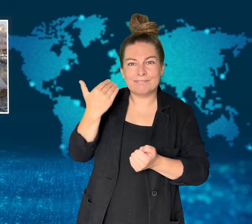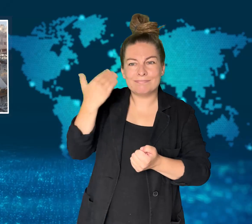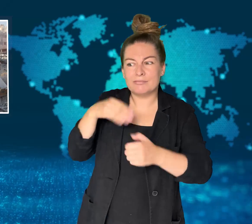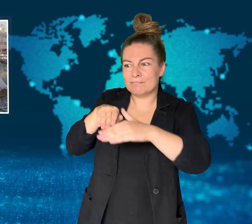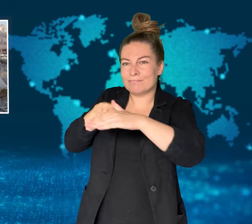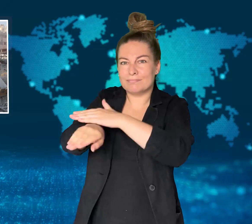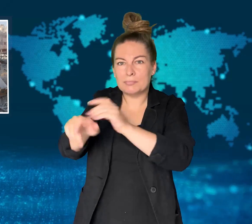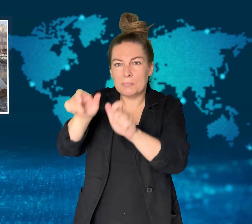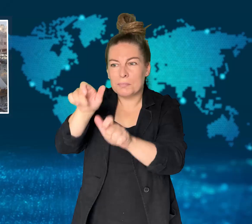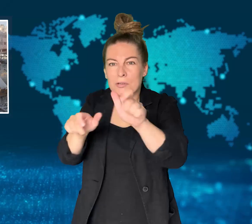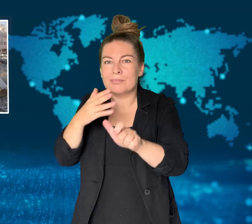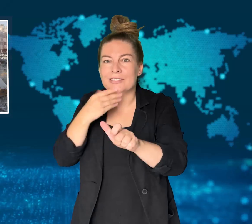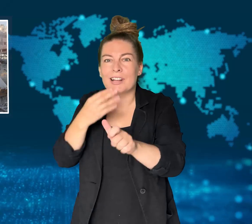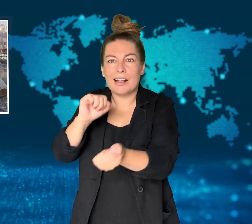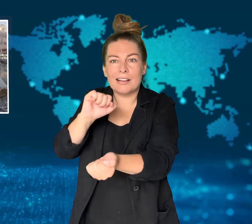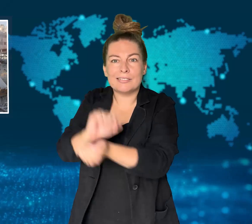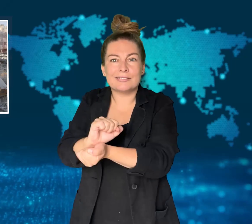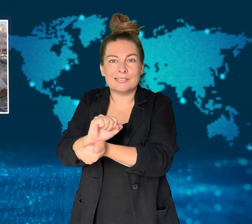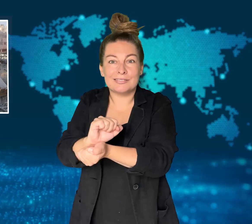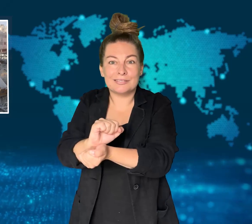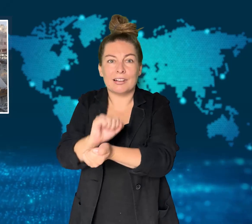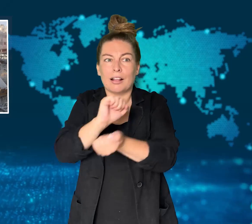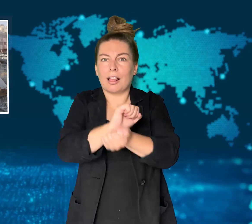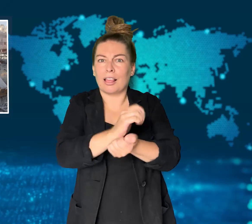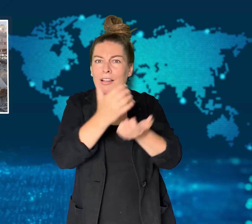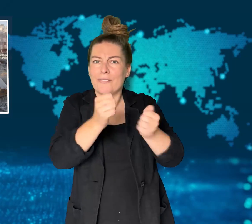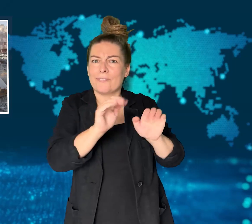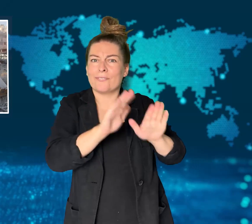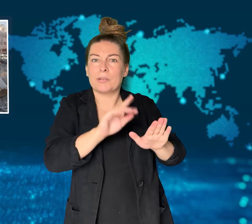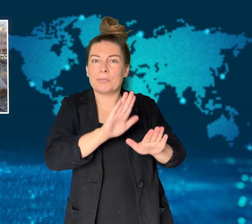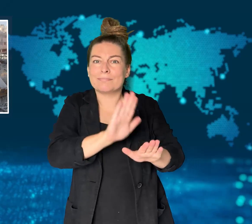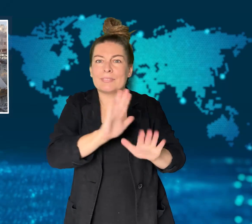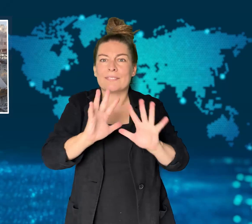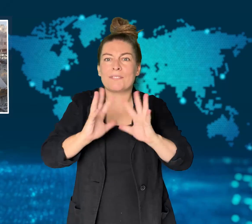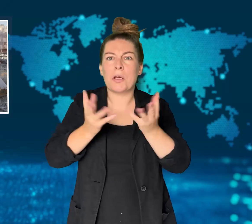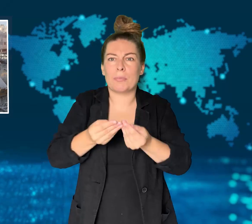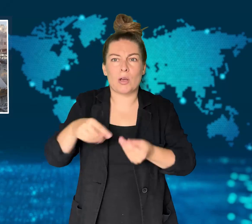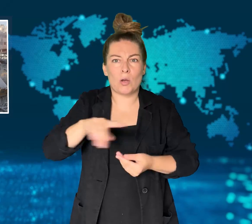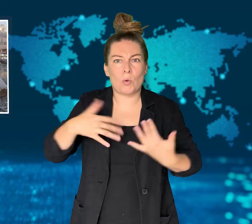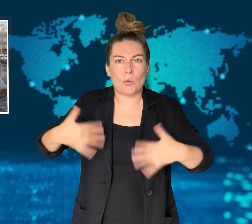a path that will lead to hostage release.